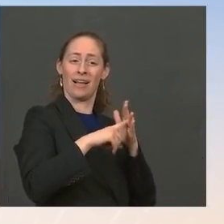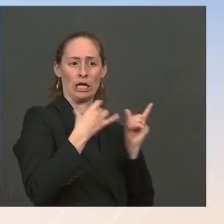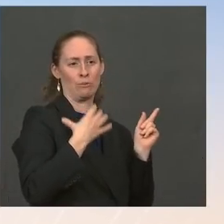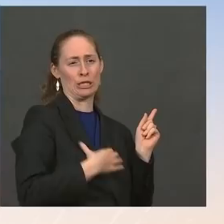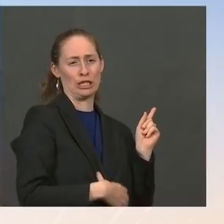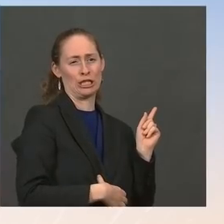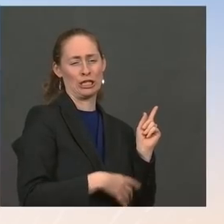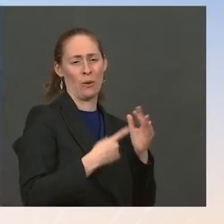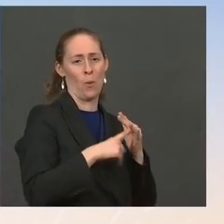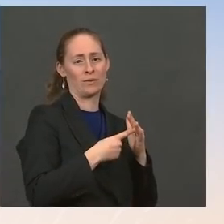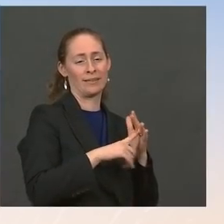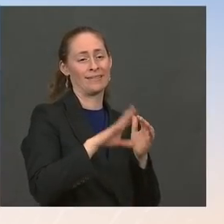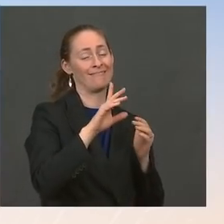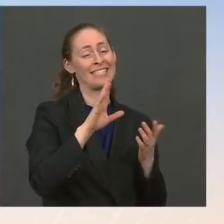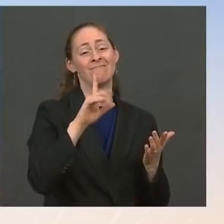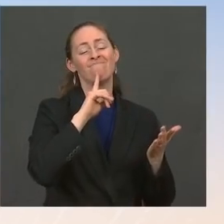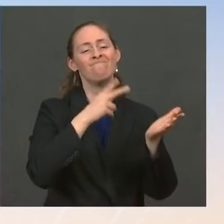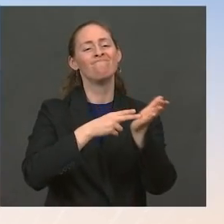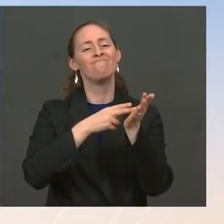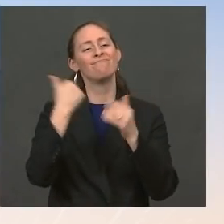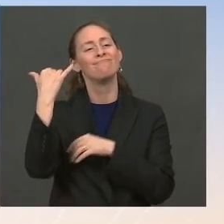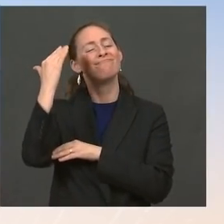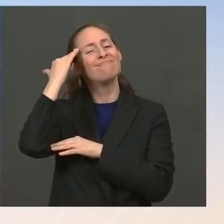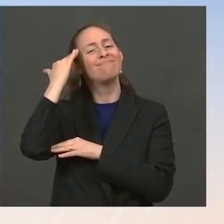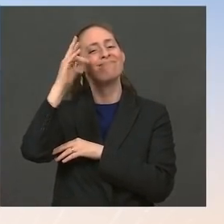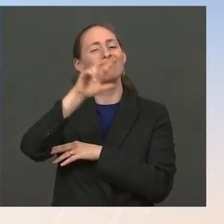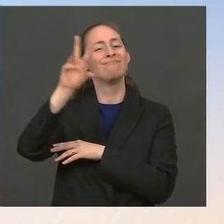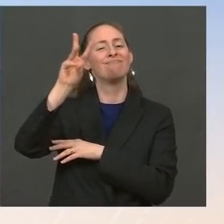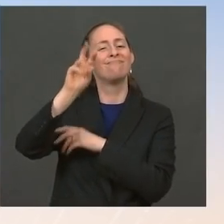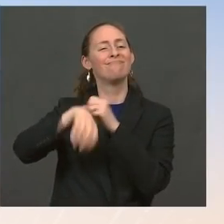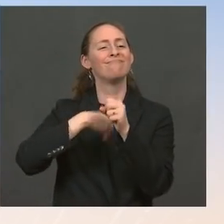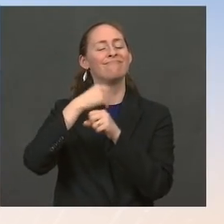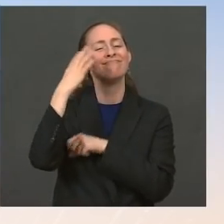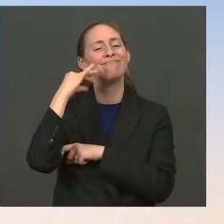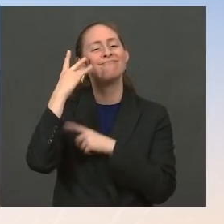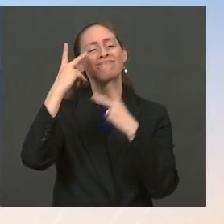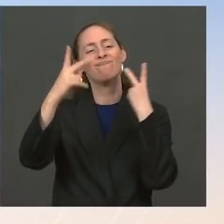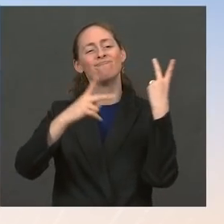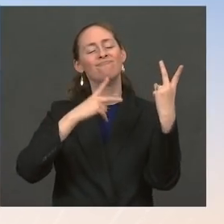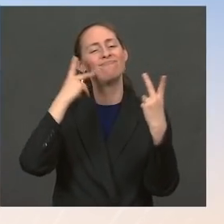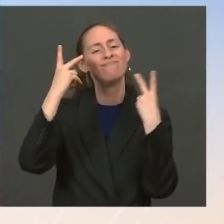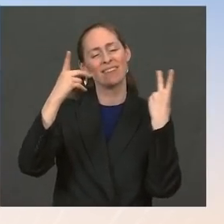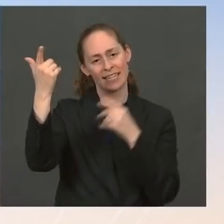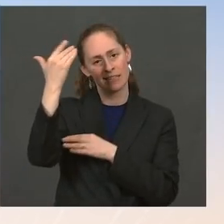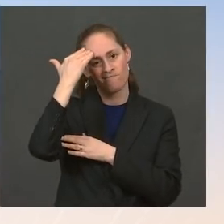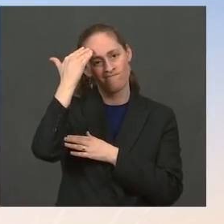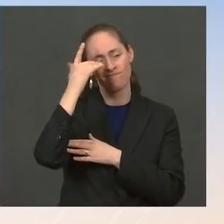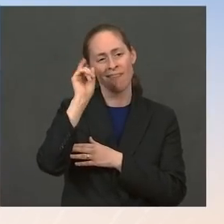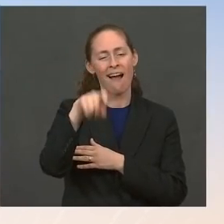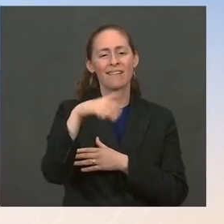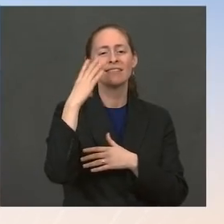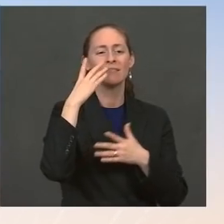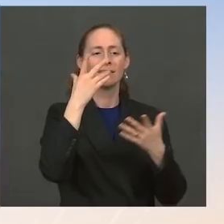that's not how it goes. He's somebody who governs from the position of "compromise" not being a dirty word.